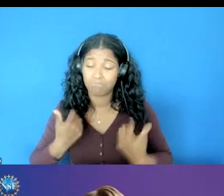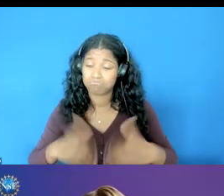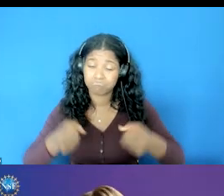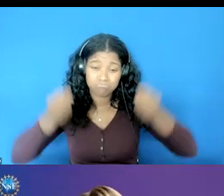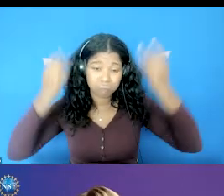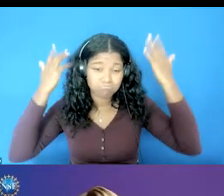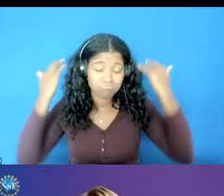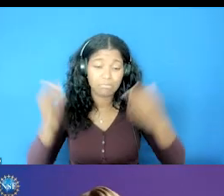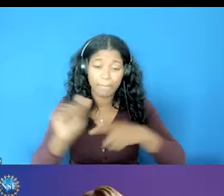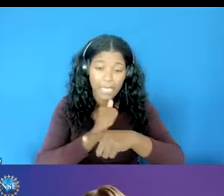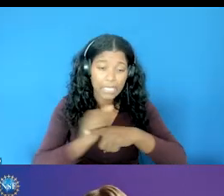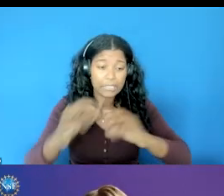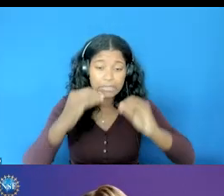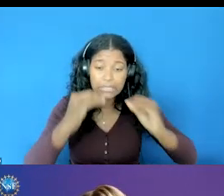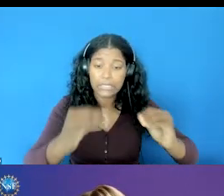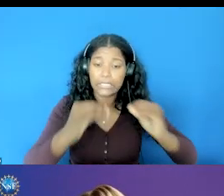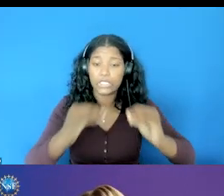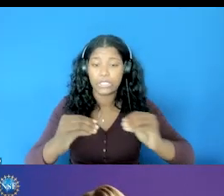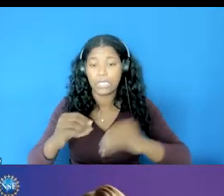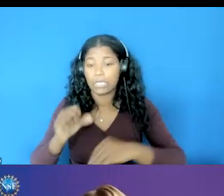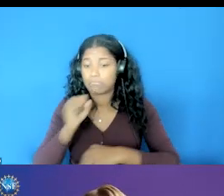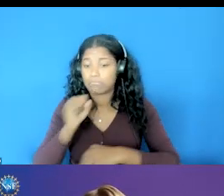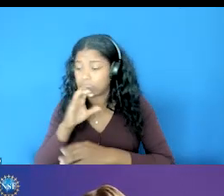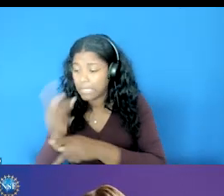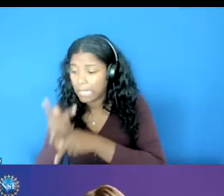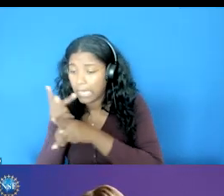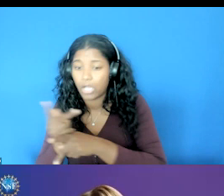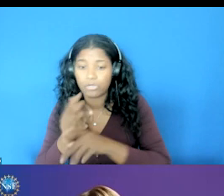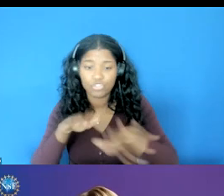mentoring, teaching, elder care, child care and other activities.